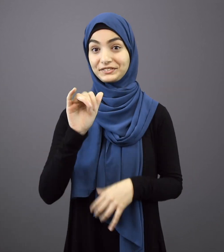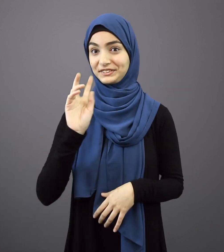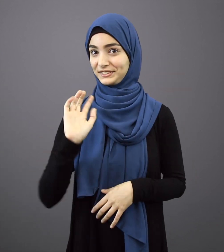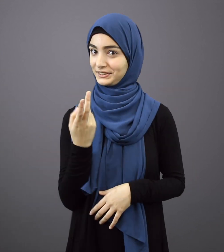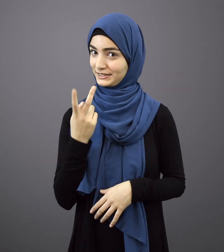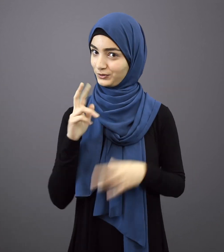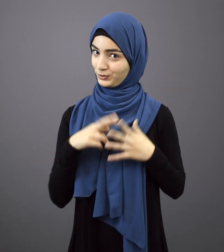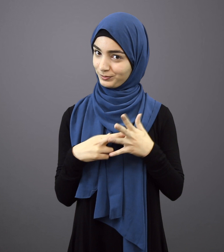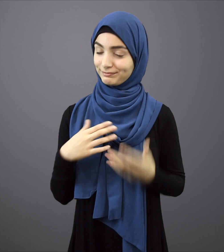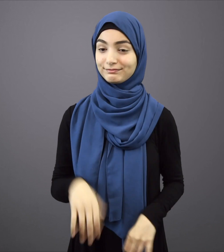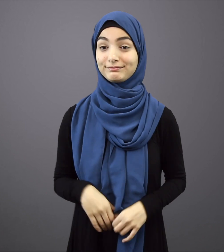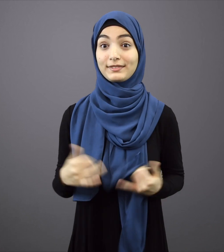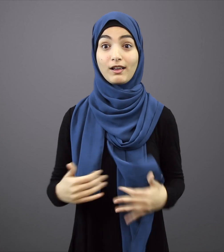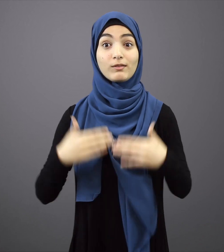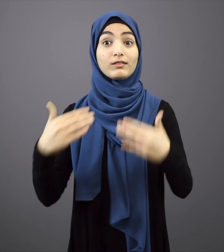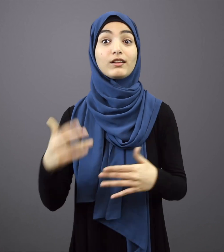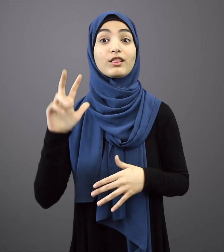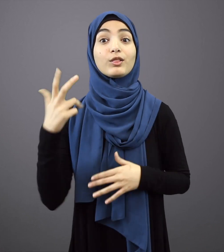That's our second rule/pillar